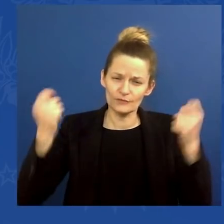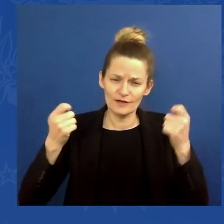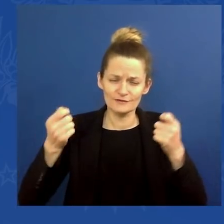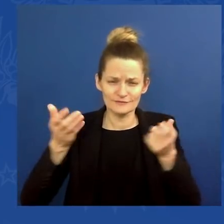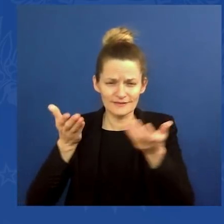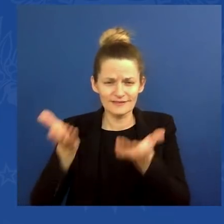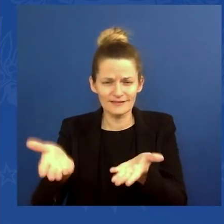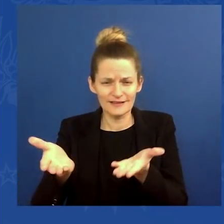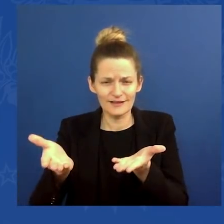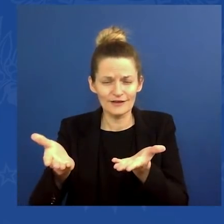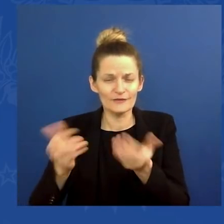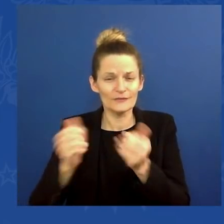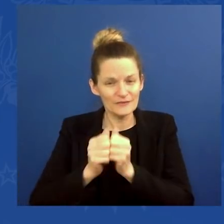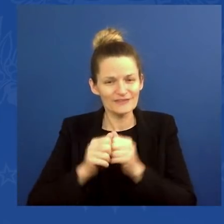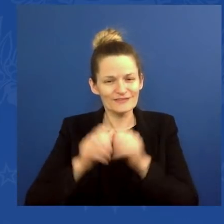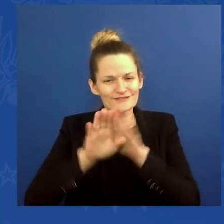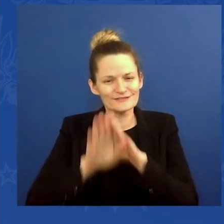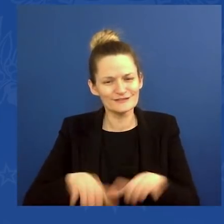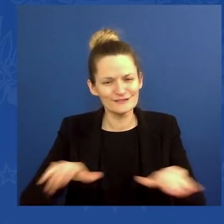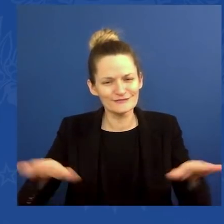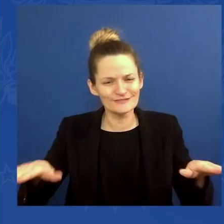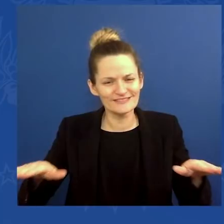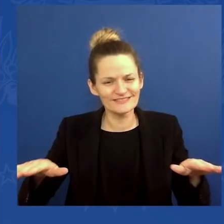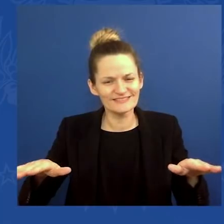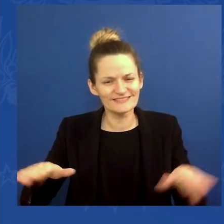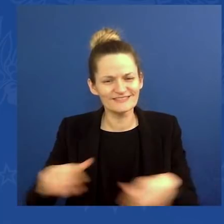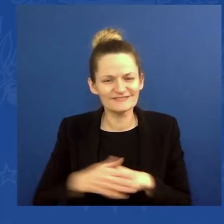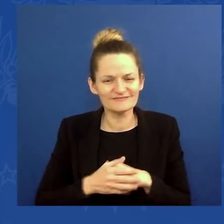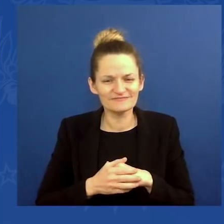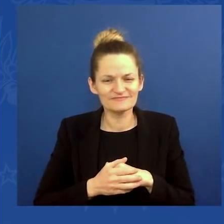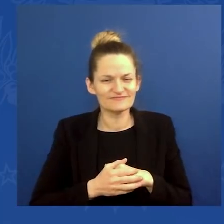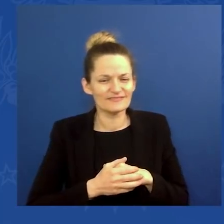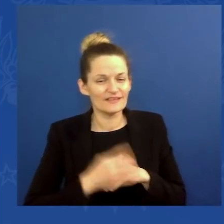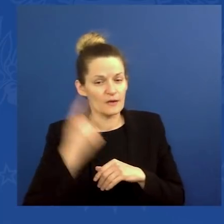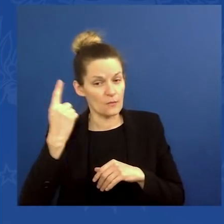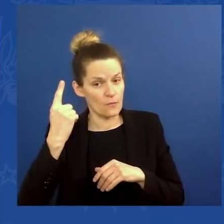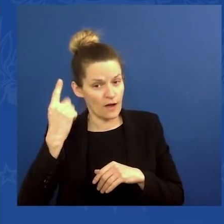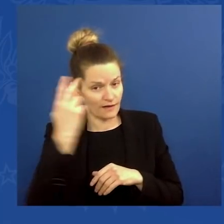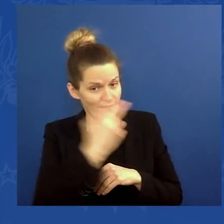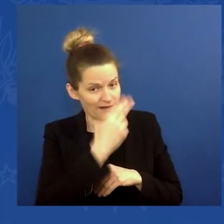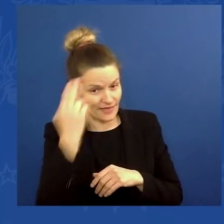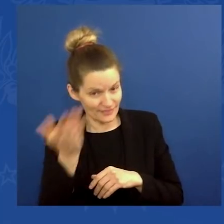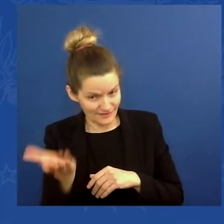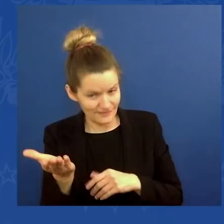high school aged children and two of them spoke, one Catholic, one Protestant,